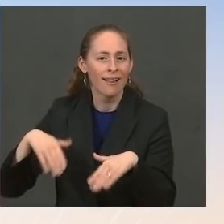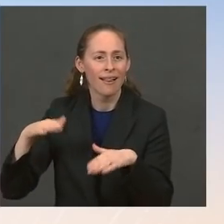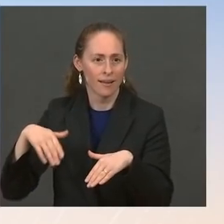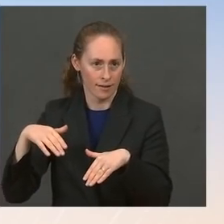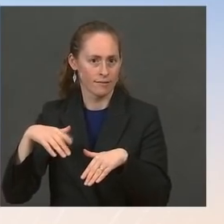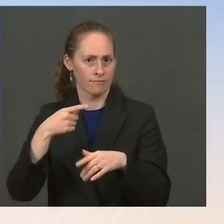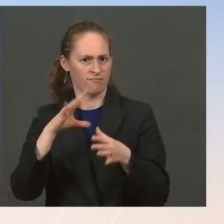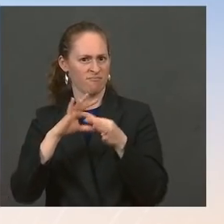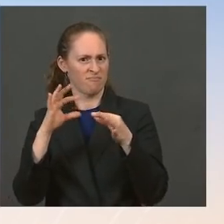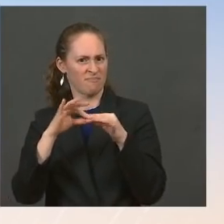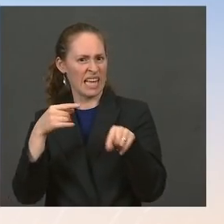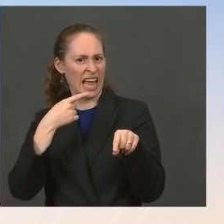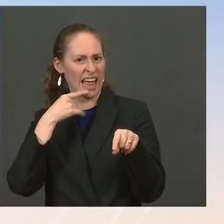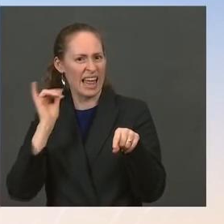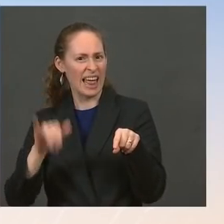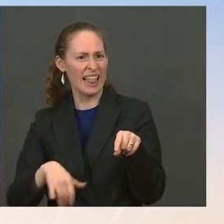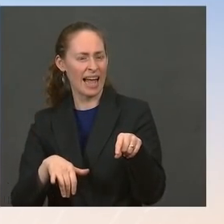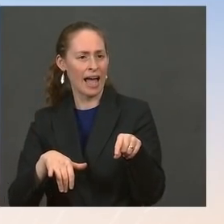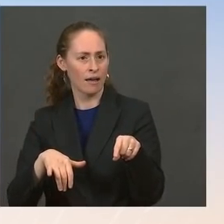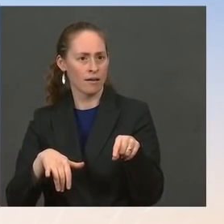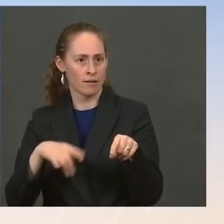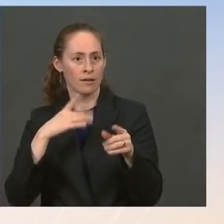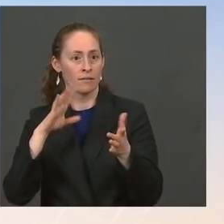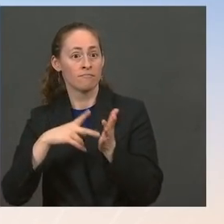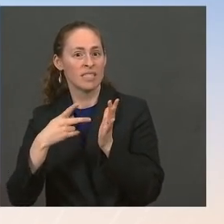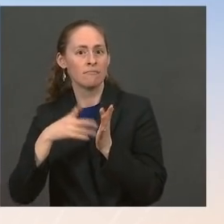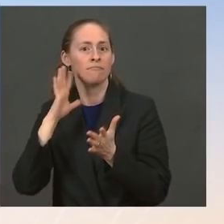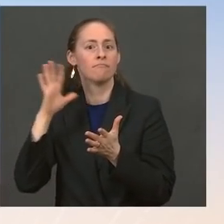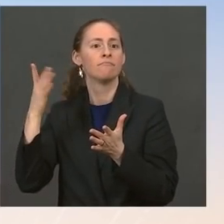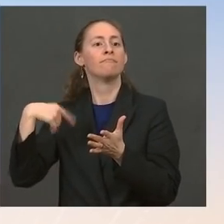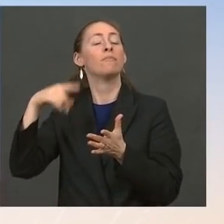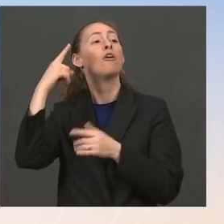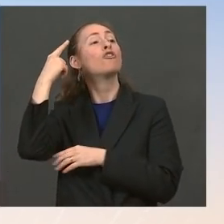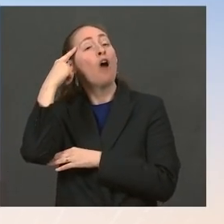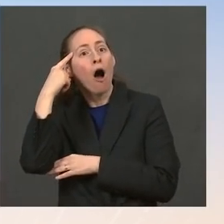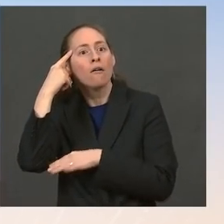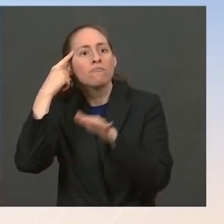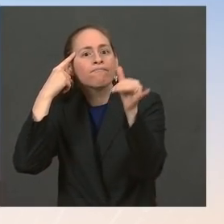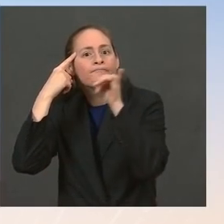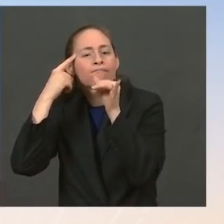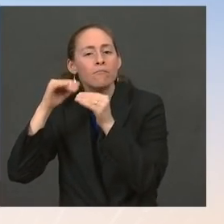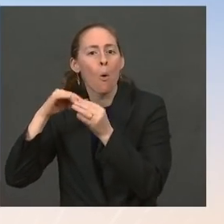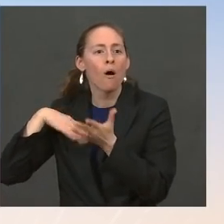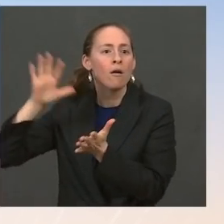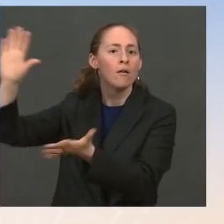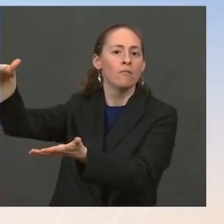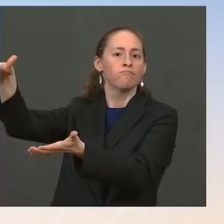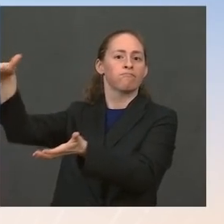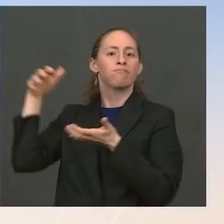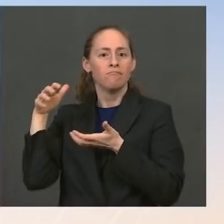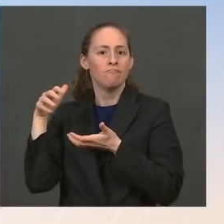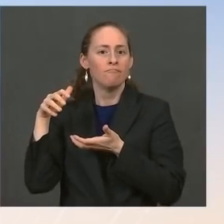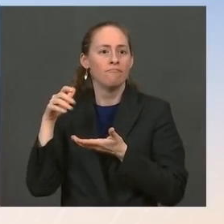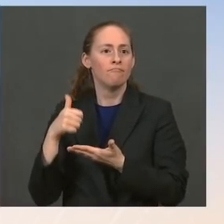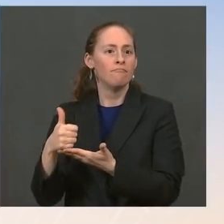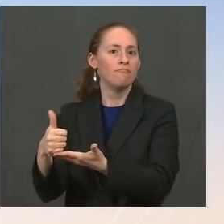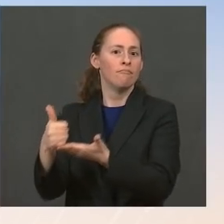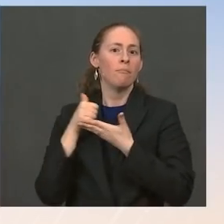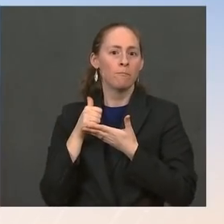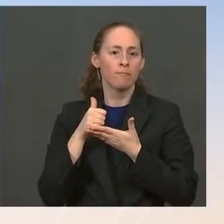saying that there could be considerably more revenue than we projected, from the White House, from this. So, again, this is an area where experts --